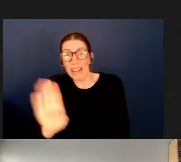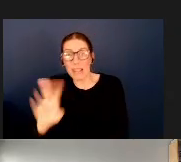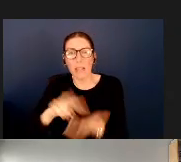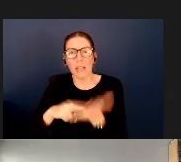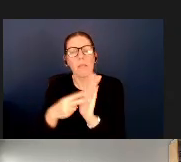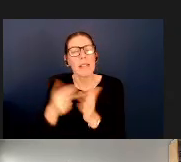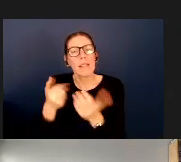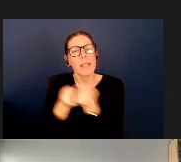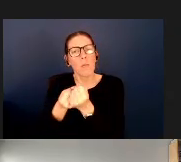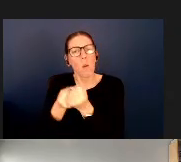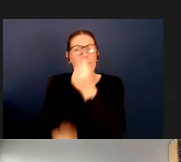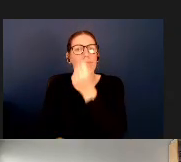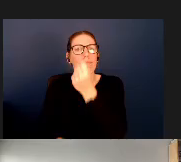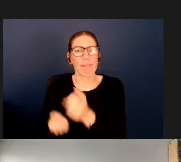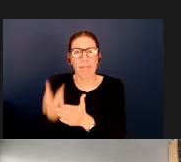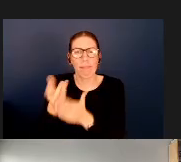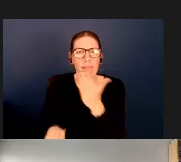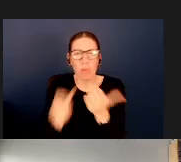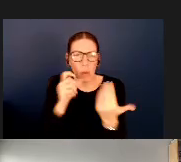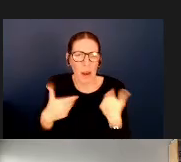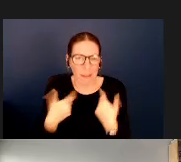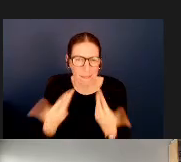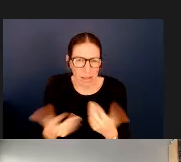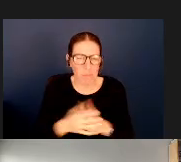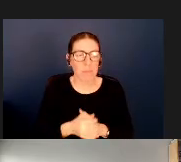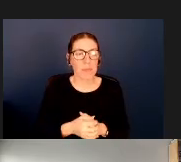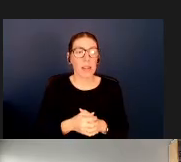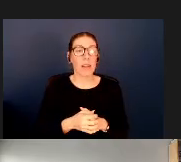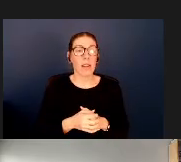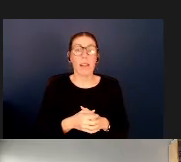And so the participants in our study talked about how aging, impoverished,